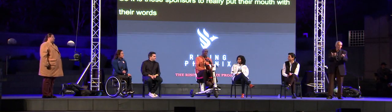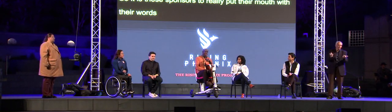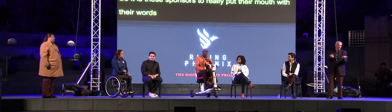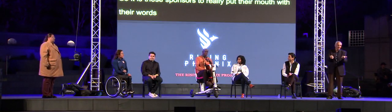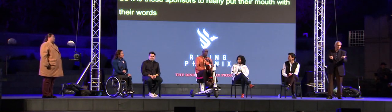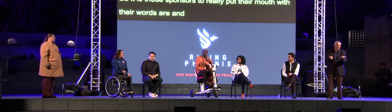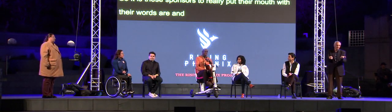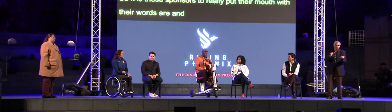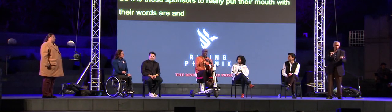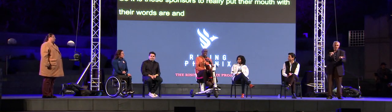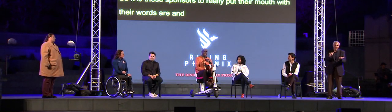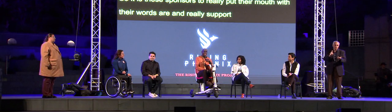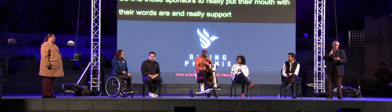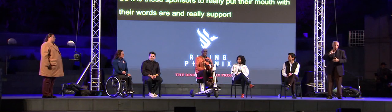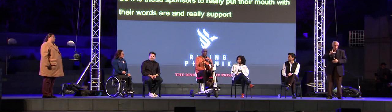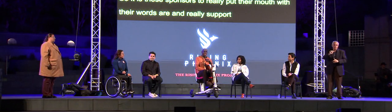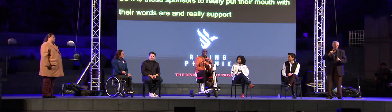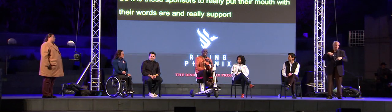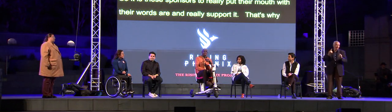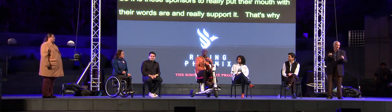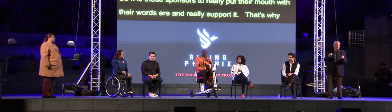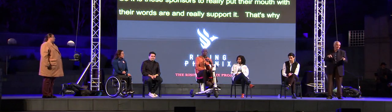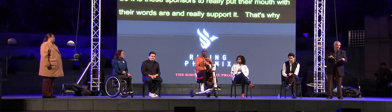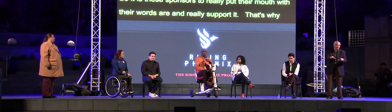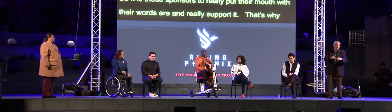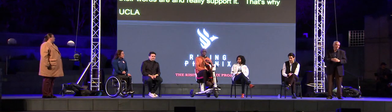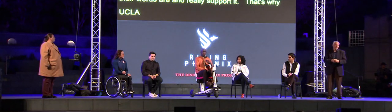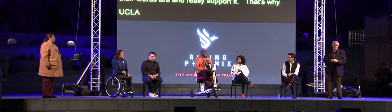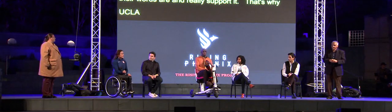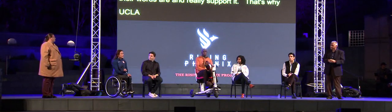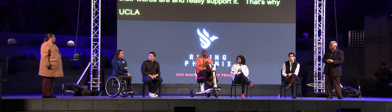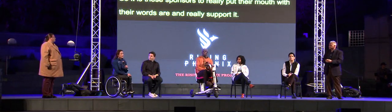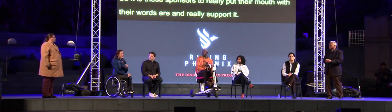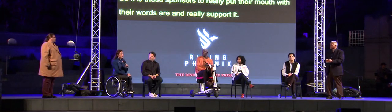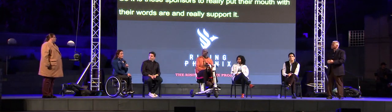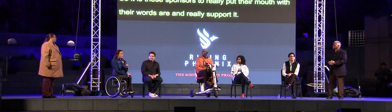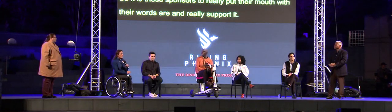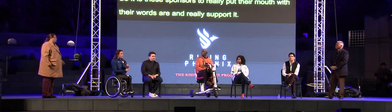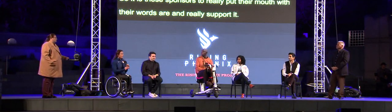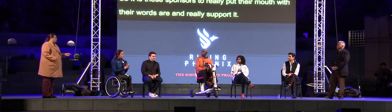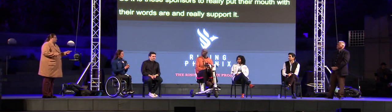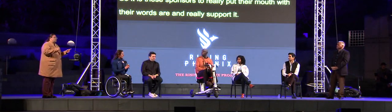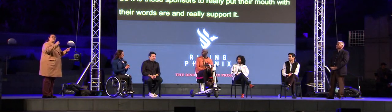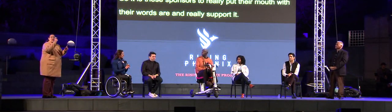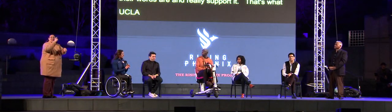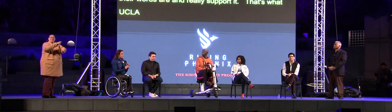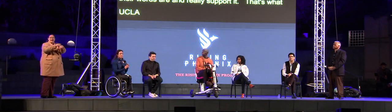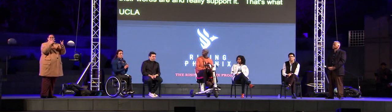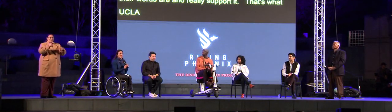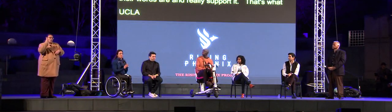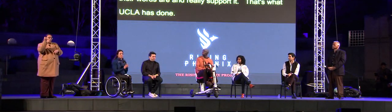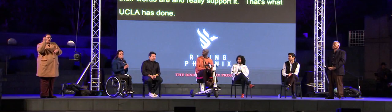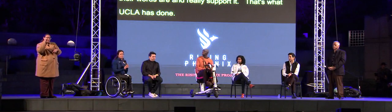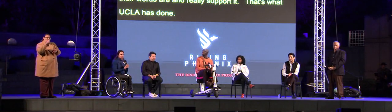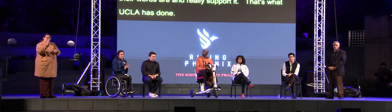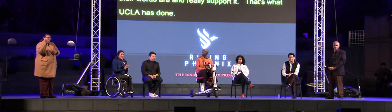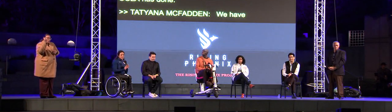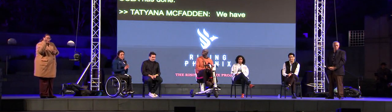and that's what UCLA has done. We have time for one more question.